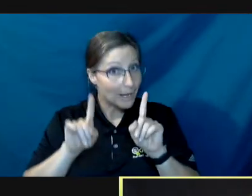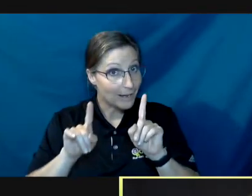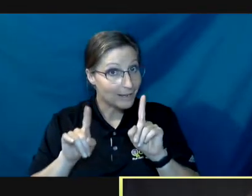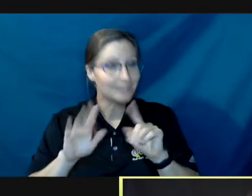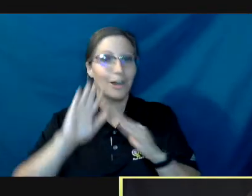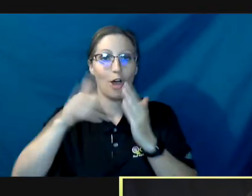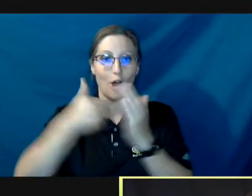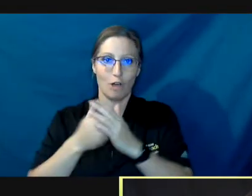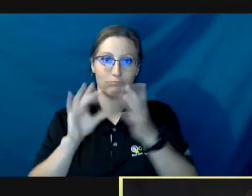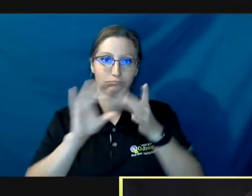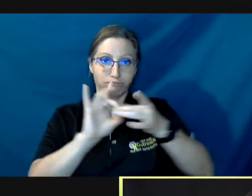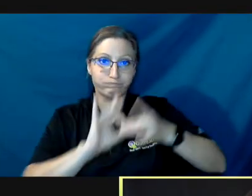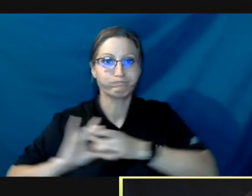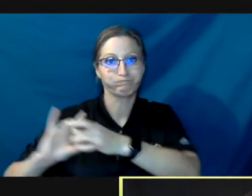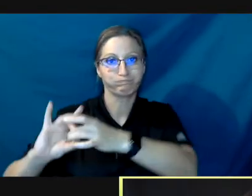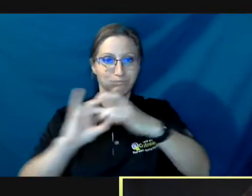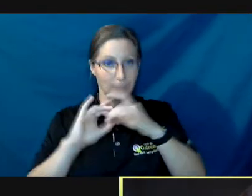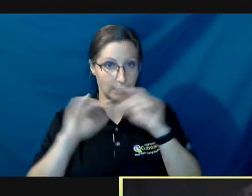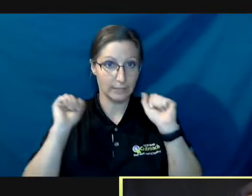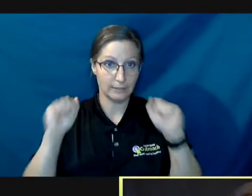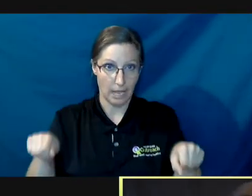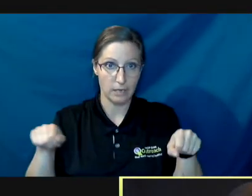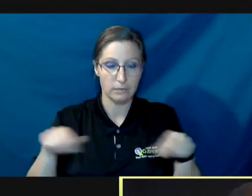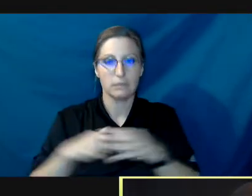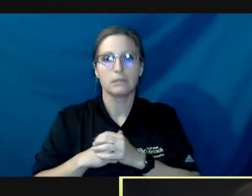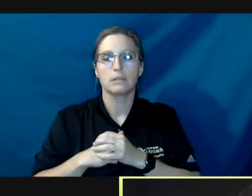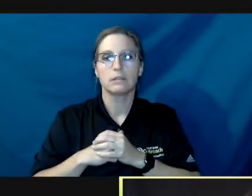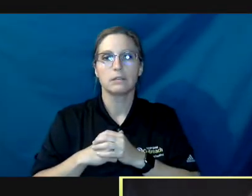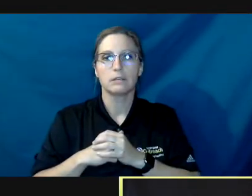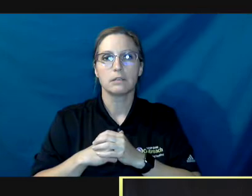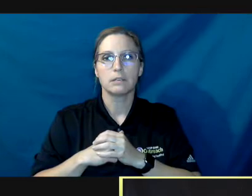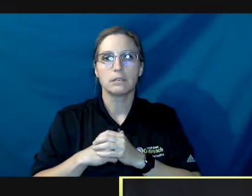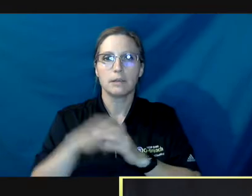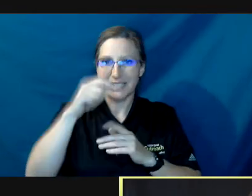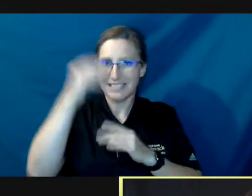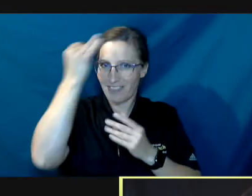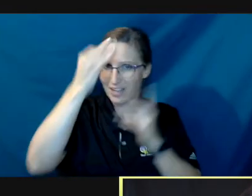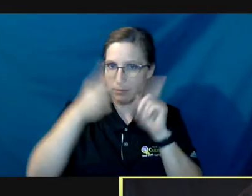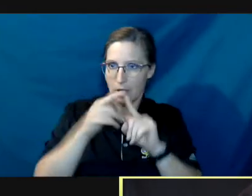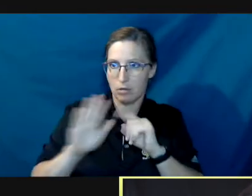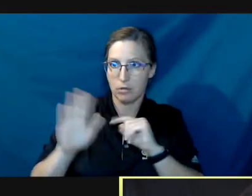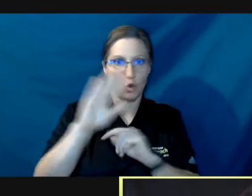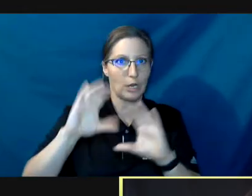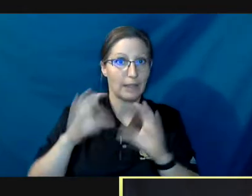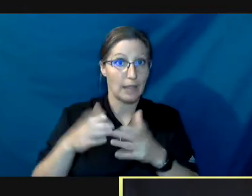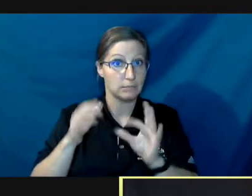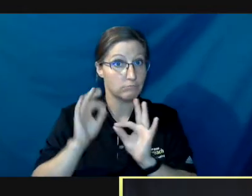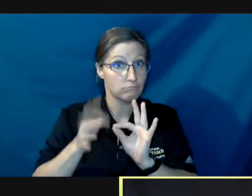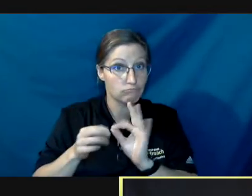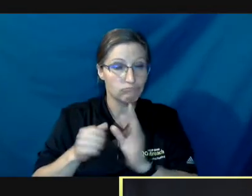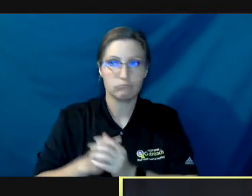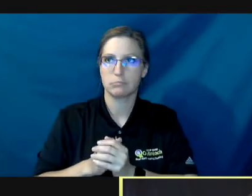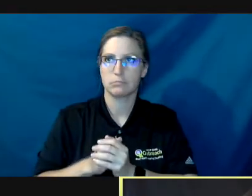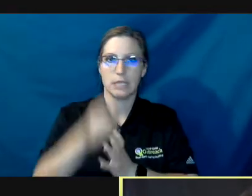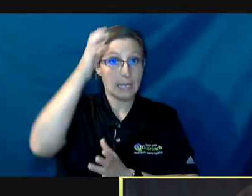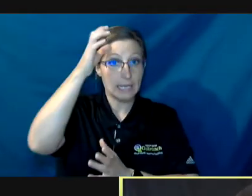It's important to consider the content of the class, the concepts taught.